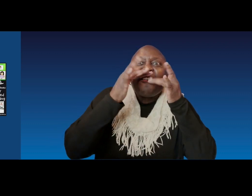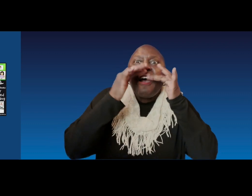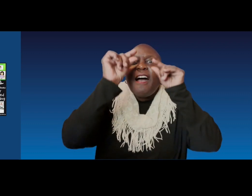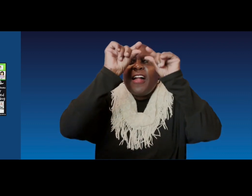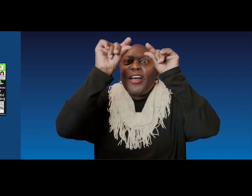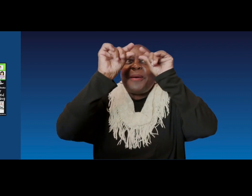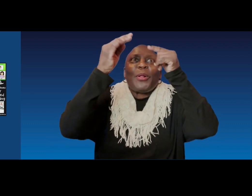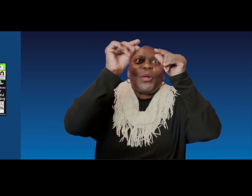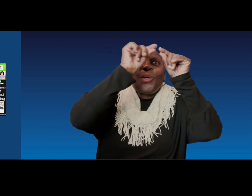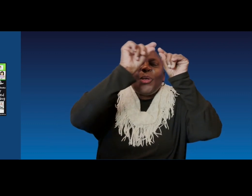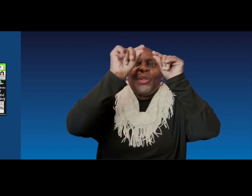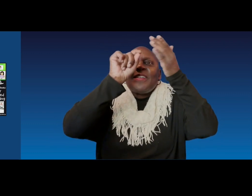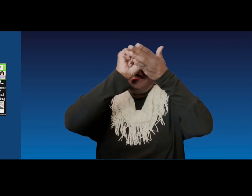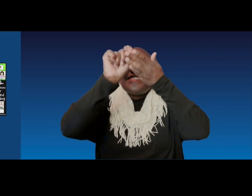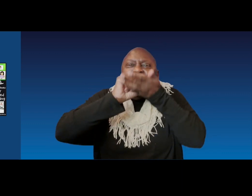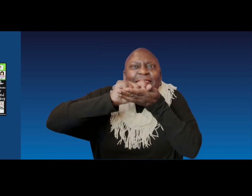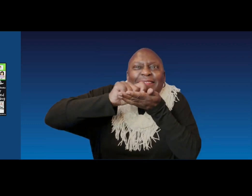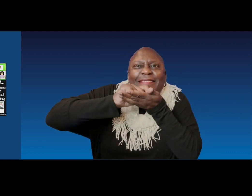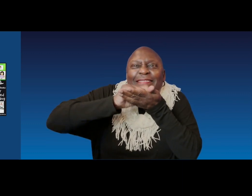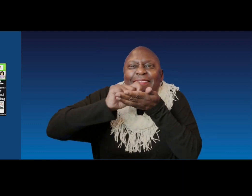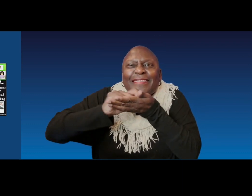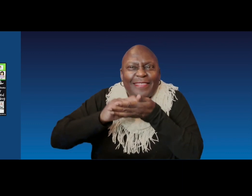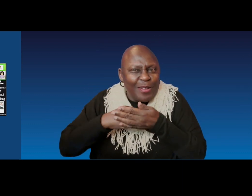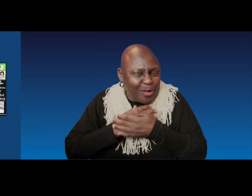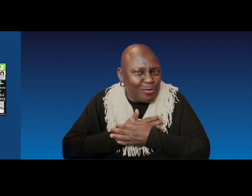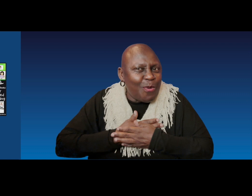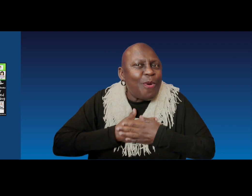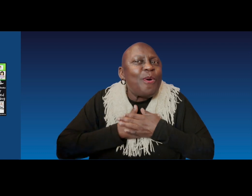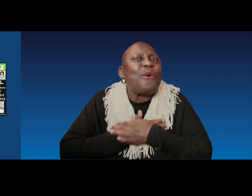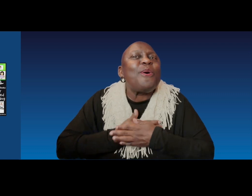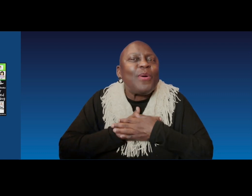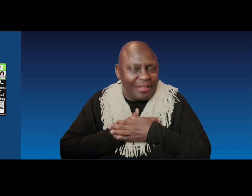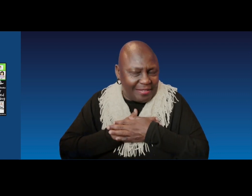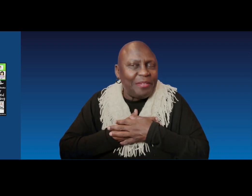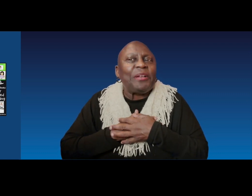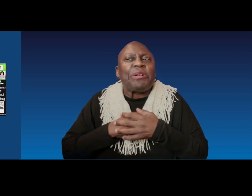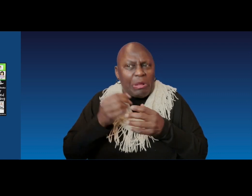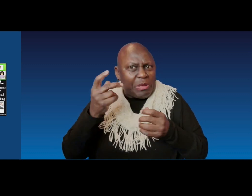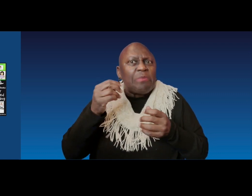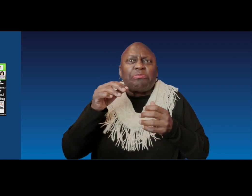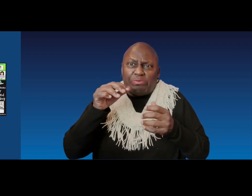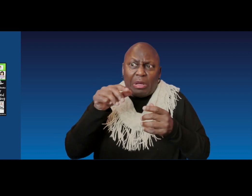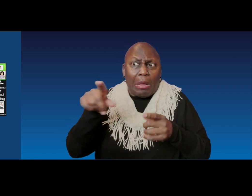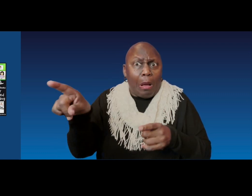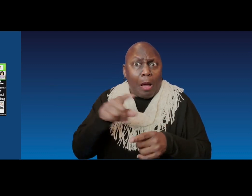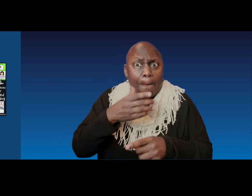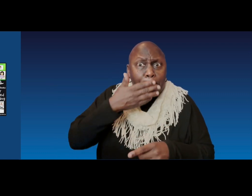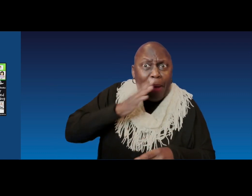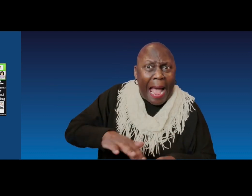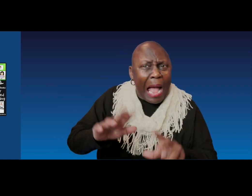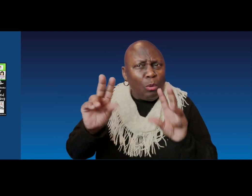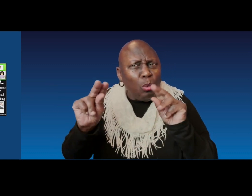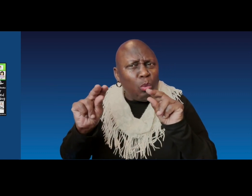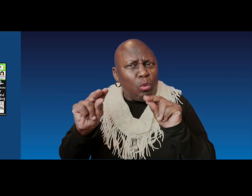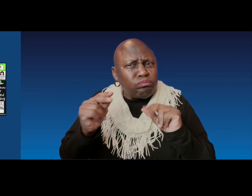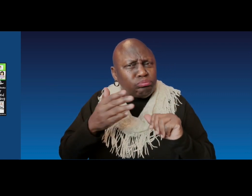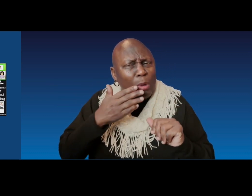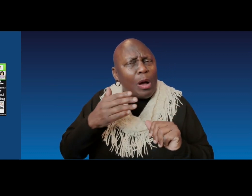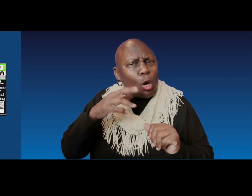because it was color coded. I enjoyed writing it. It's not bad,